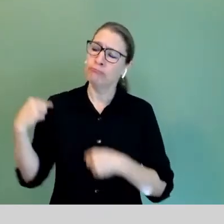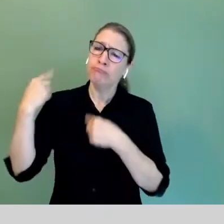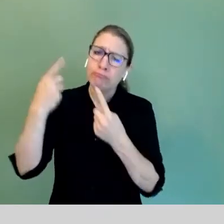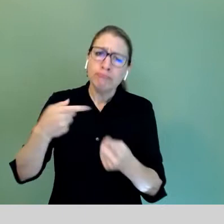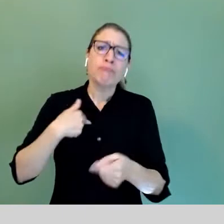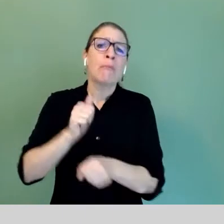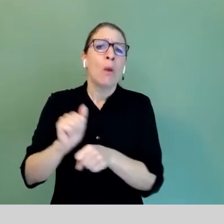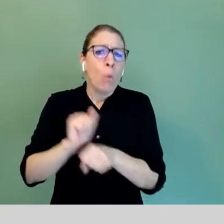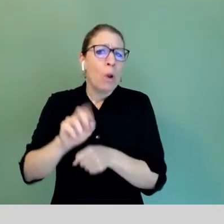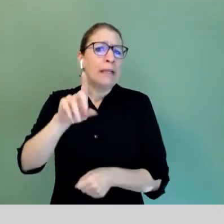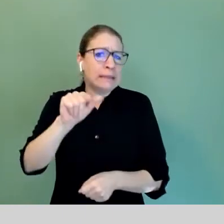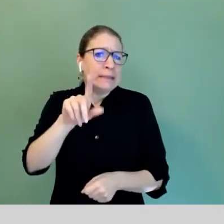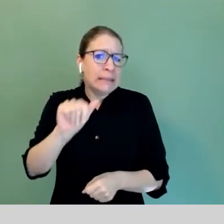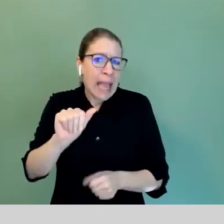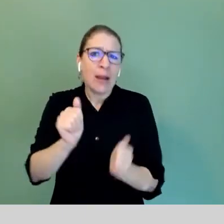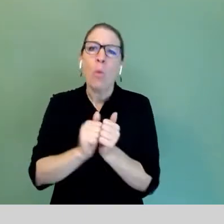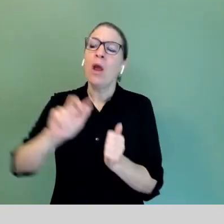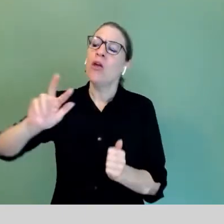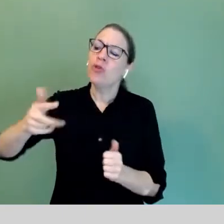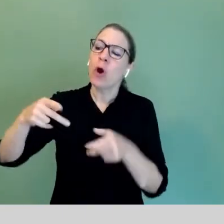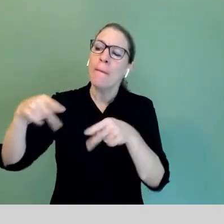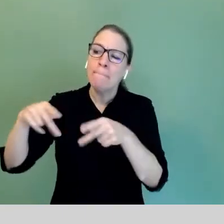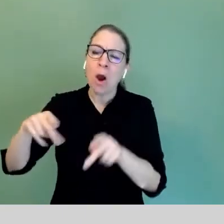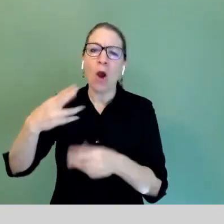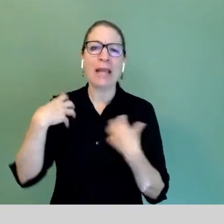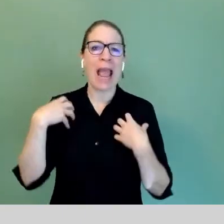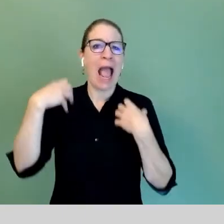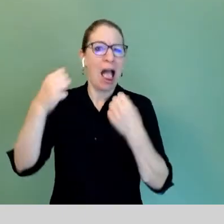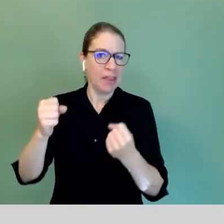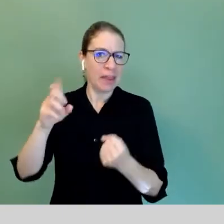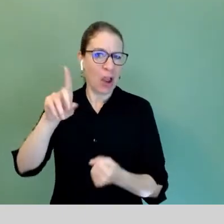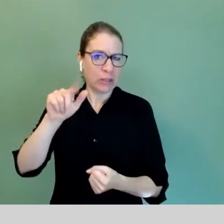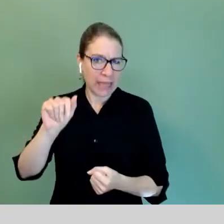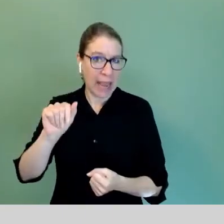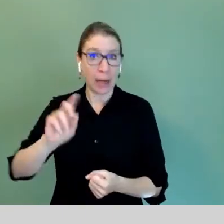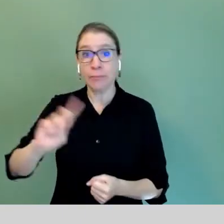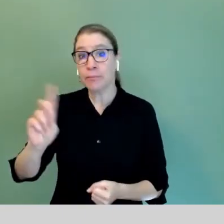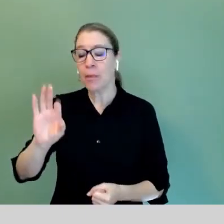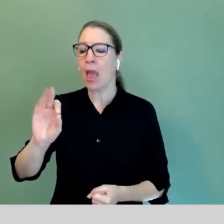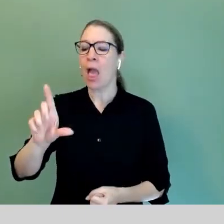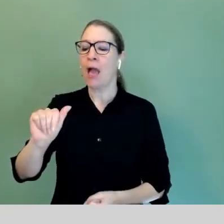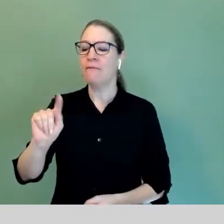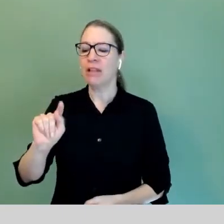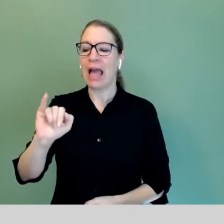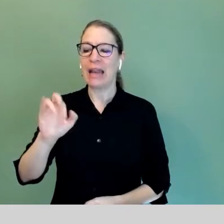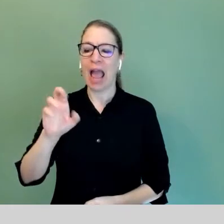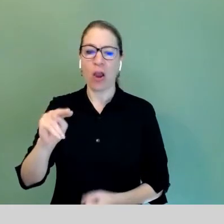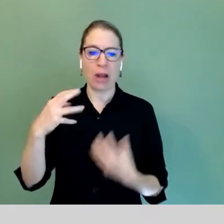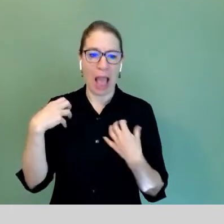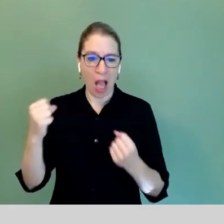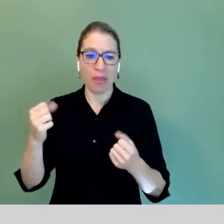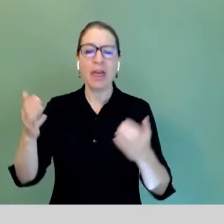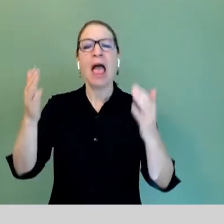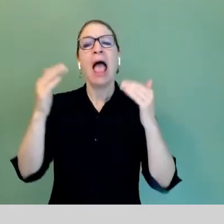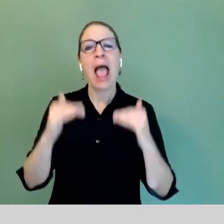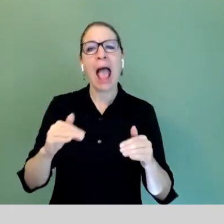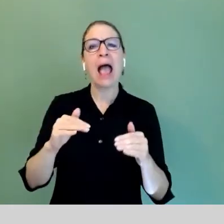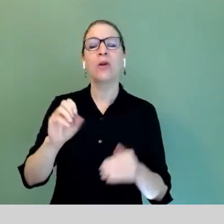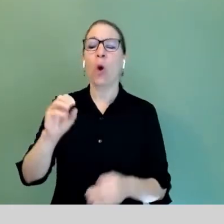so mostly working with third party healthcare data at Flatiron Health and working on open source data infrastructure,